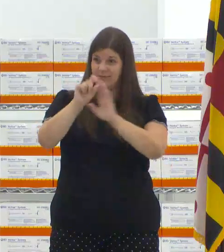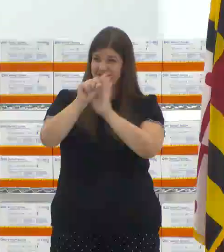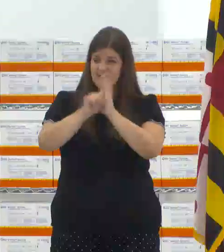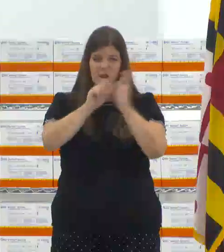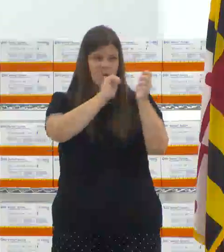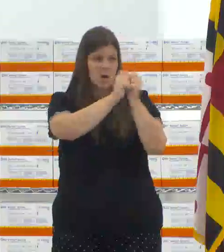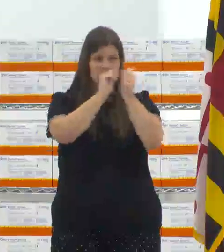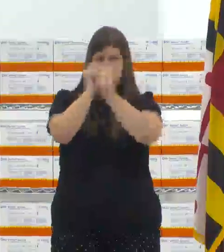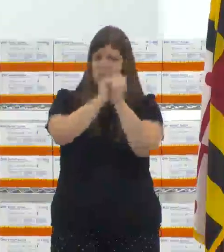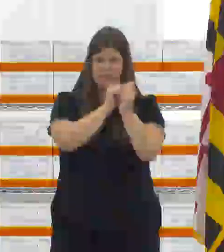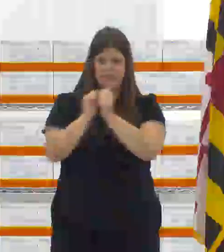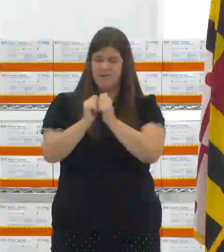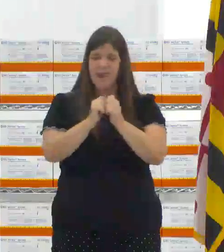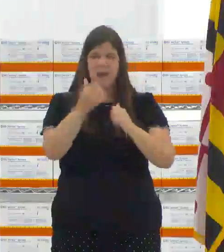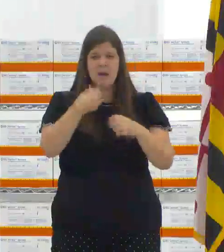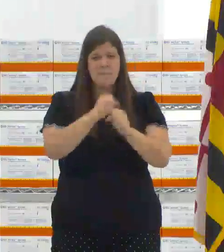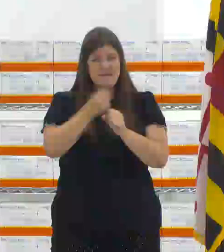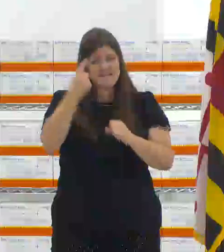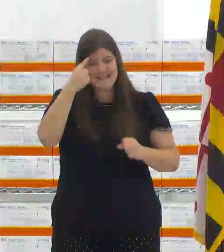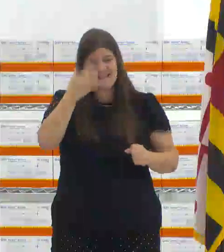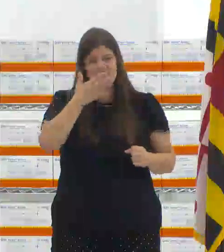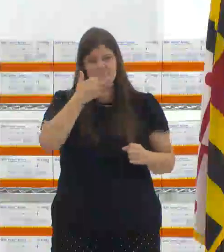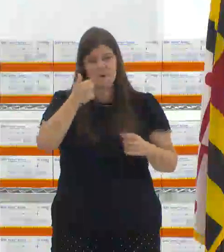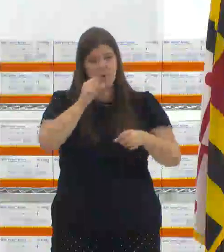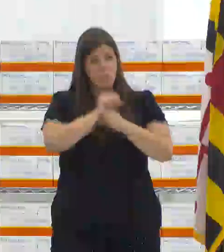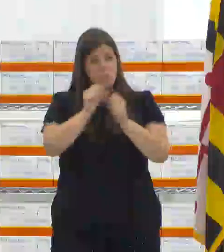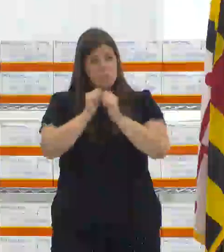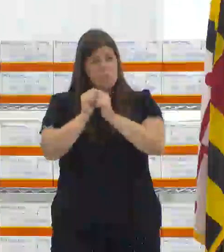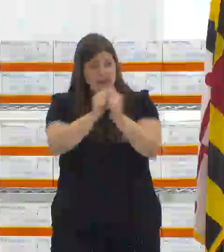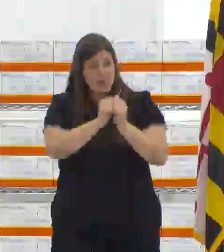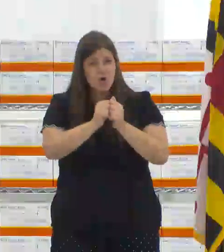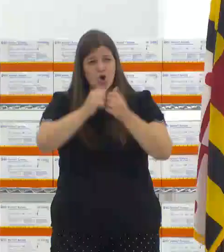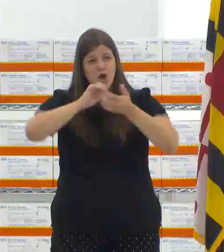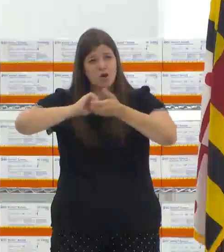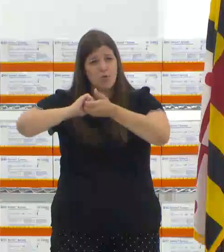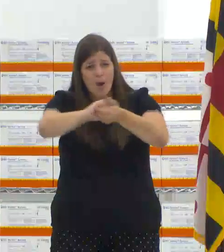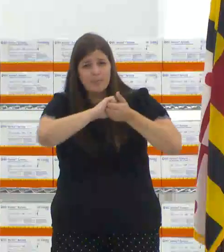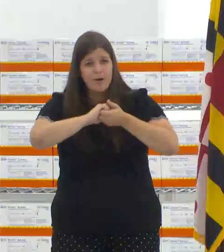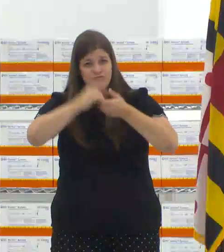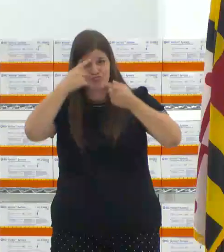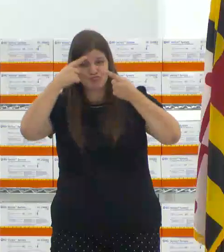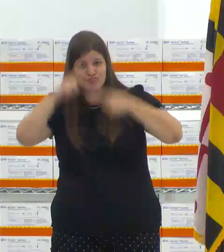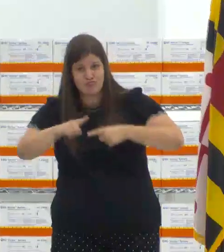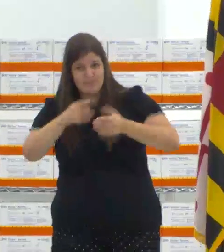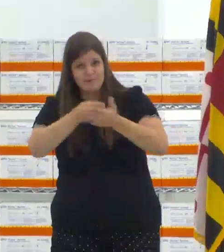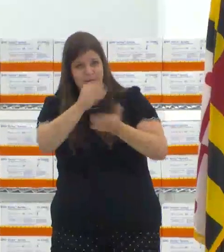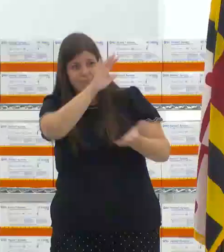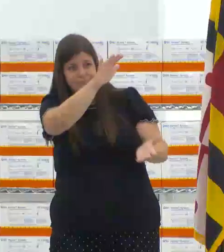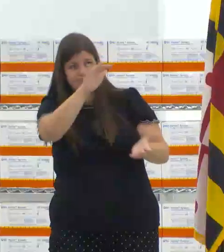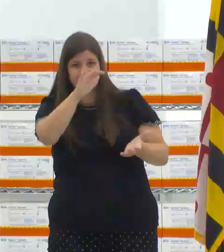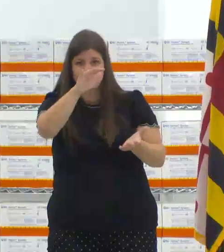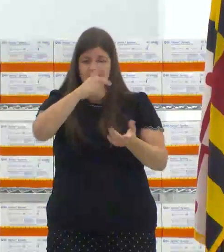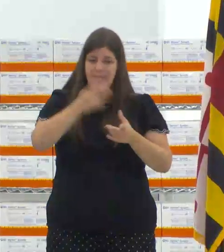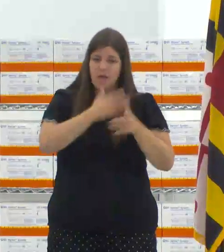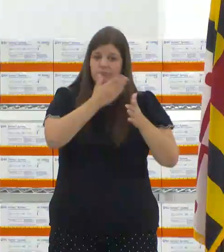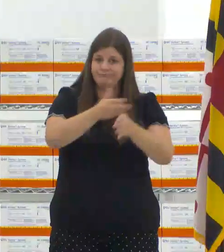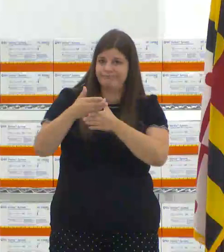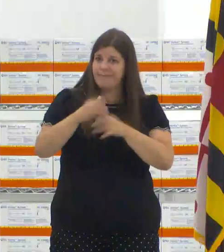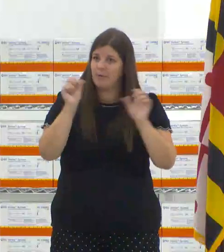book I think No question, I've said repeatedly, in fact I have a the pandemic and messaging and in taking action at the federal about it that talks about the failures in the early part of level.